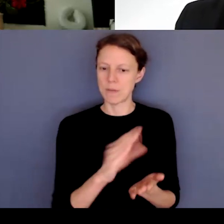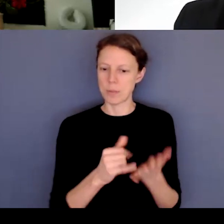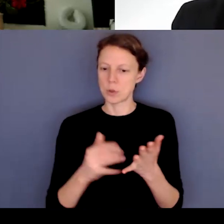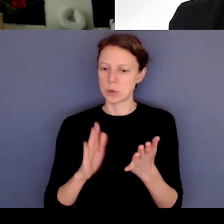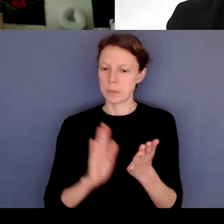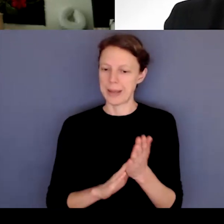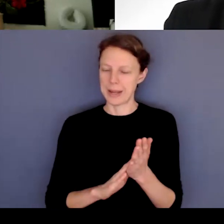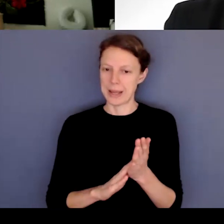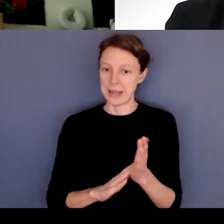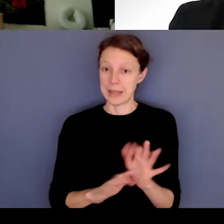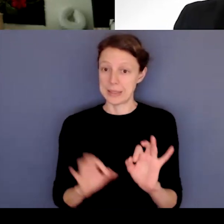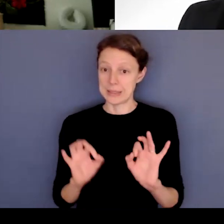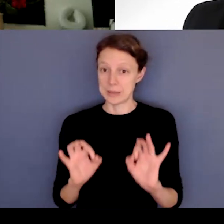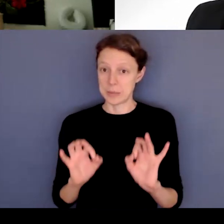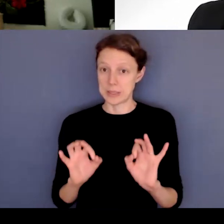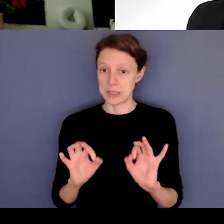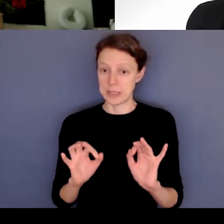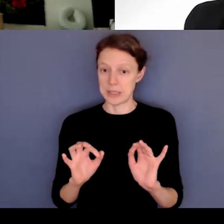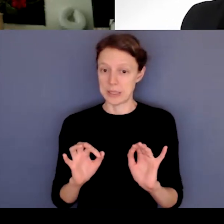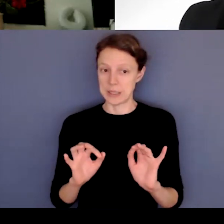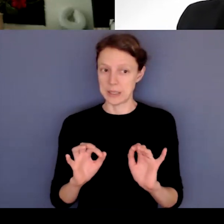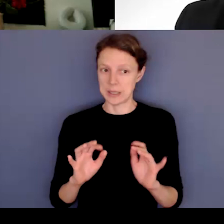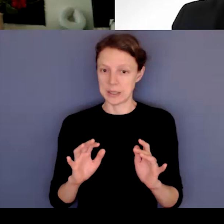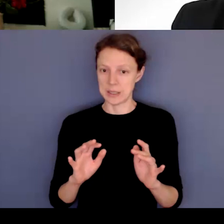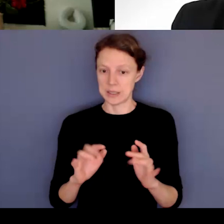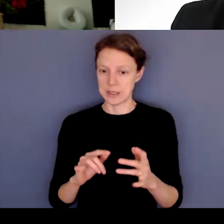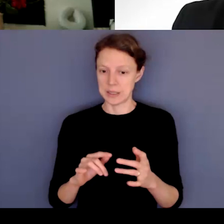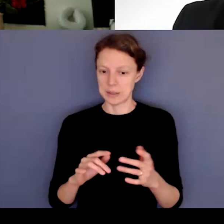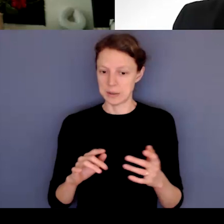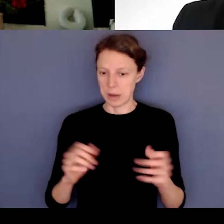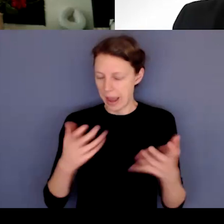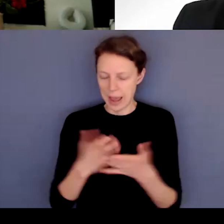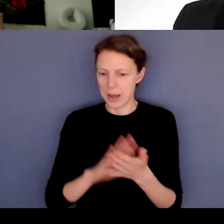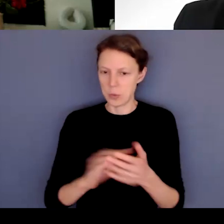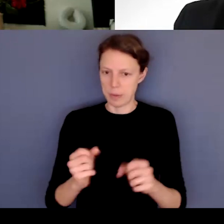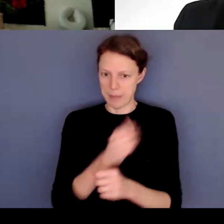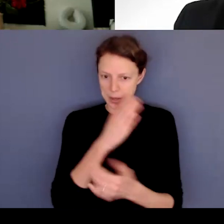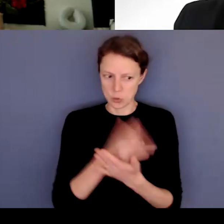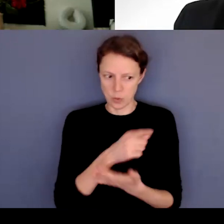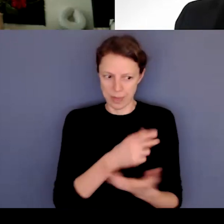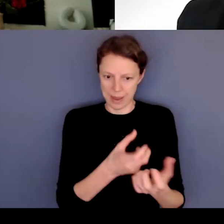information seekers for their family. How do we make sure that they're getting the support and servicing that they need if they